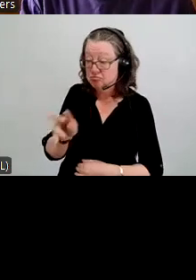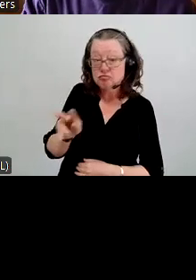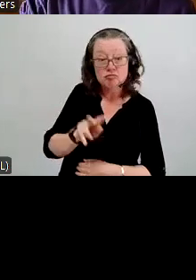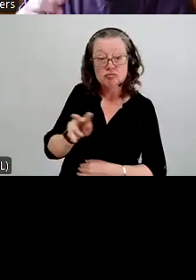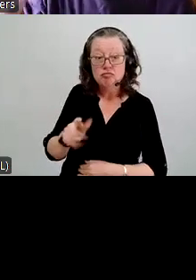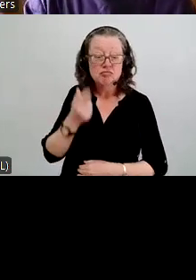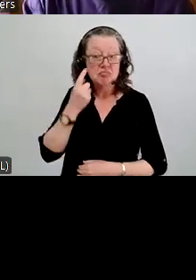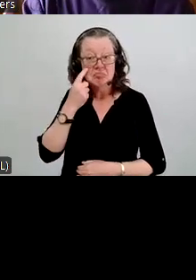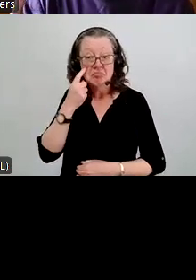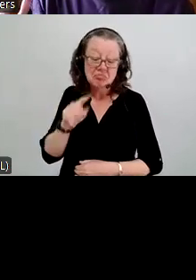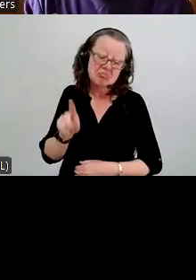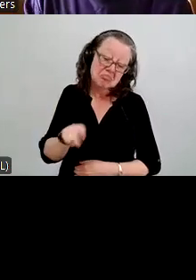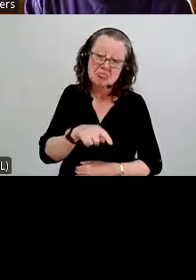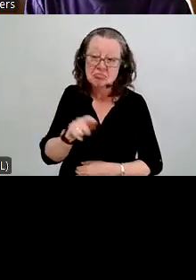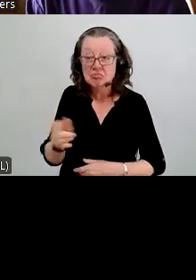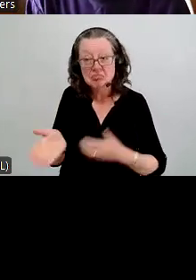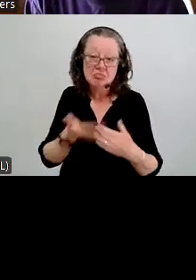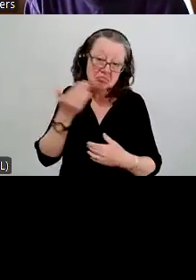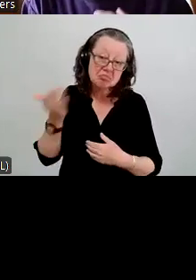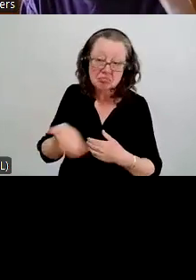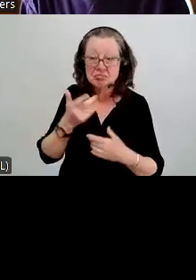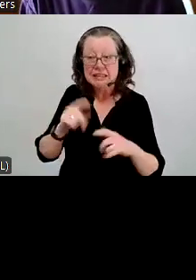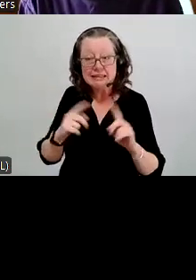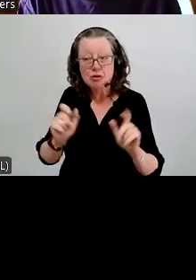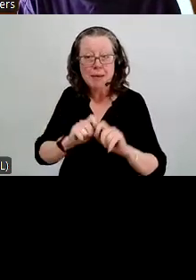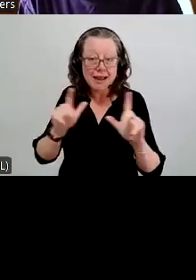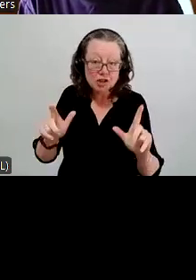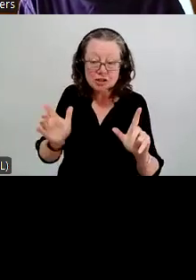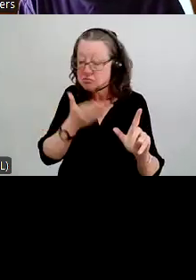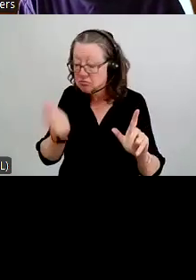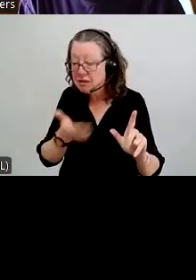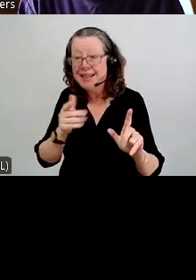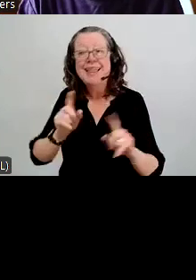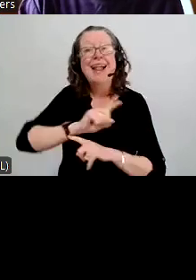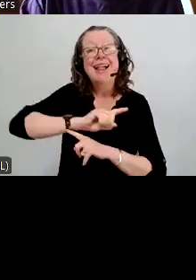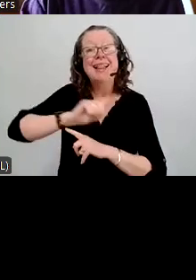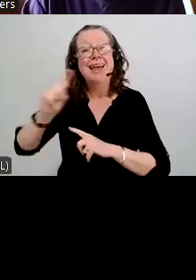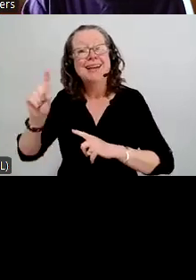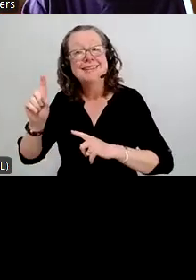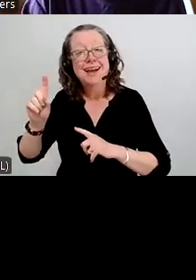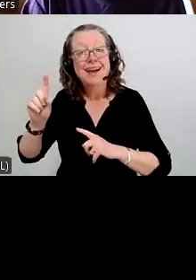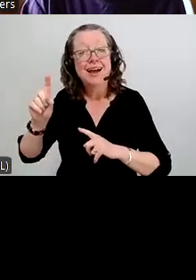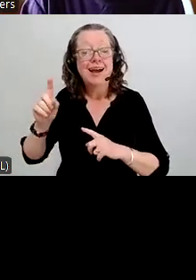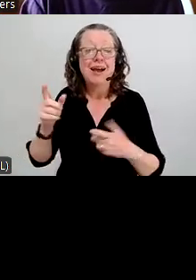I was just looking at three different pages. Then, later that evening, I was on Facebook, I think,